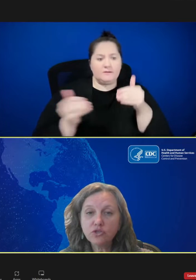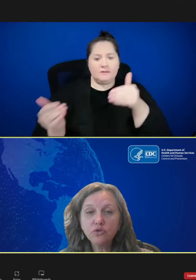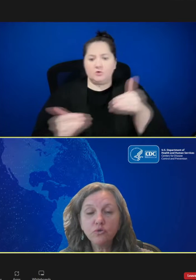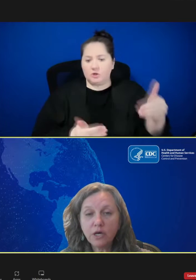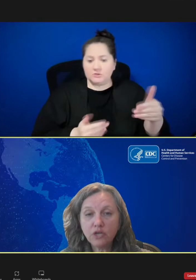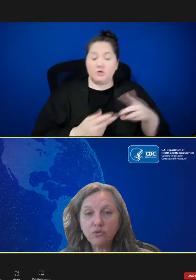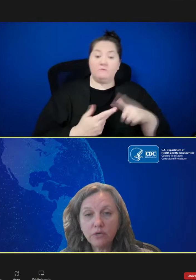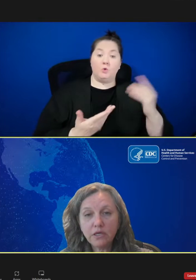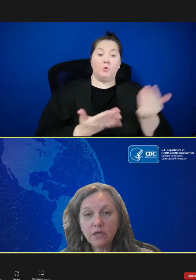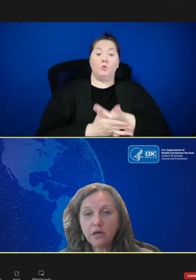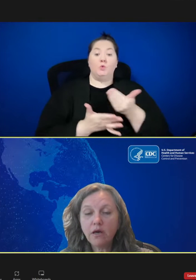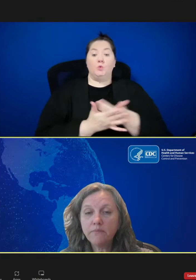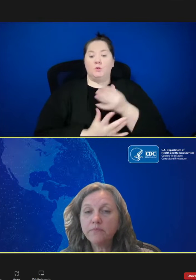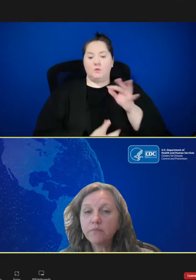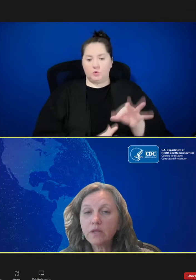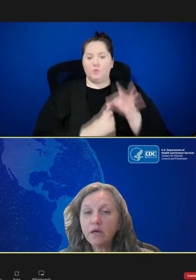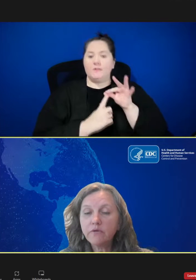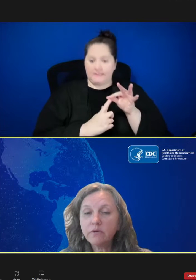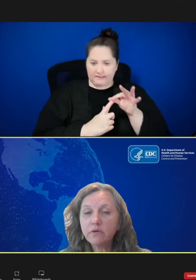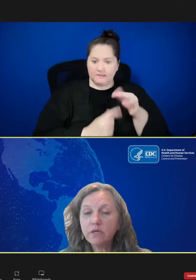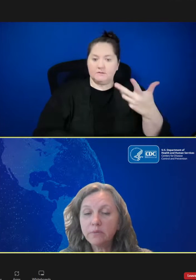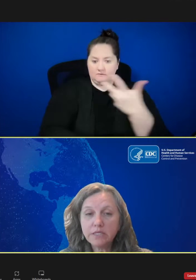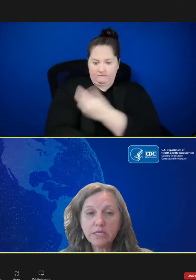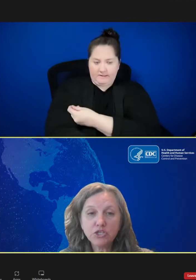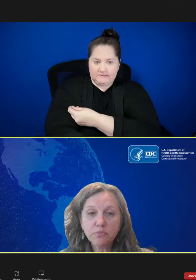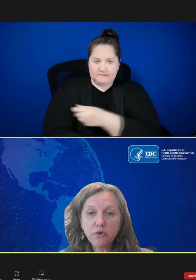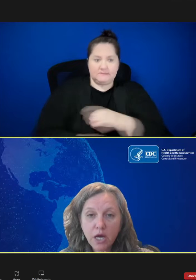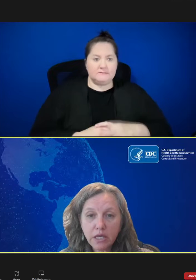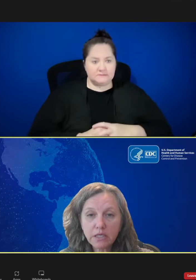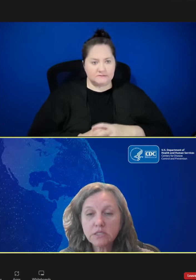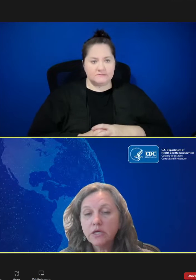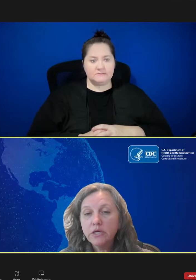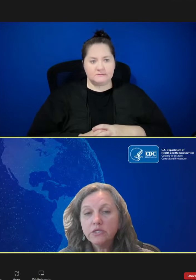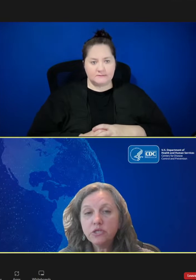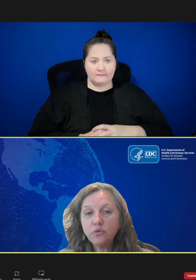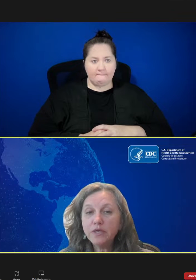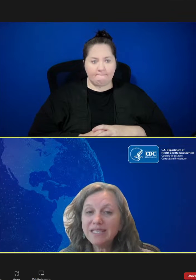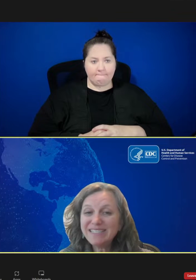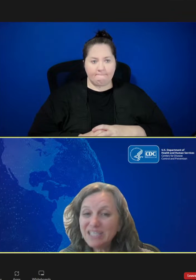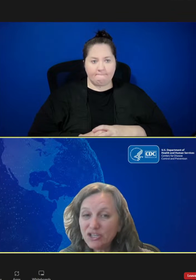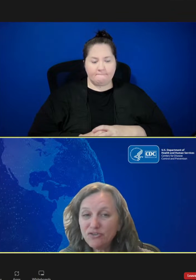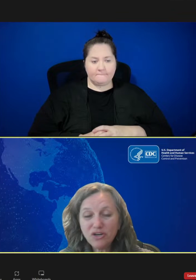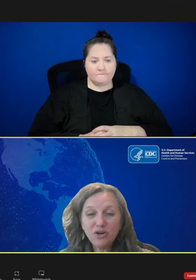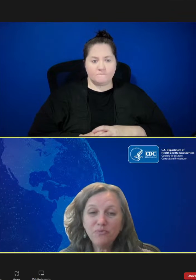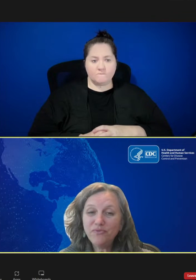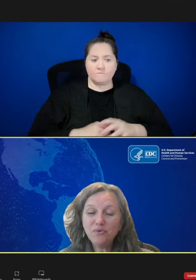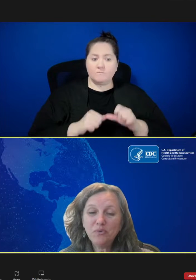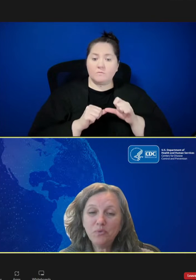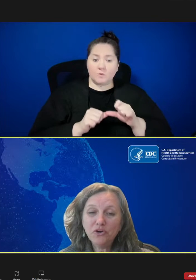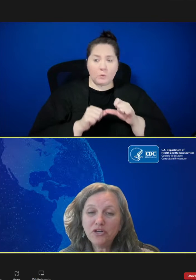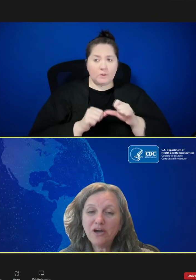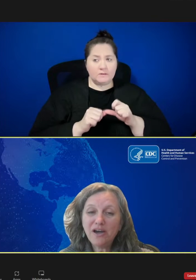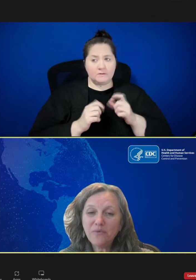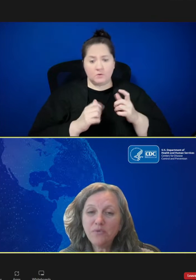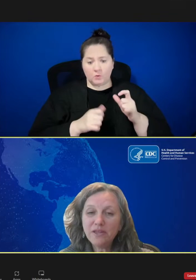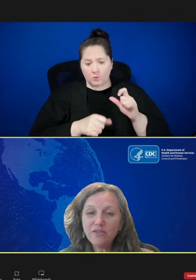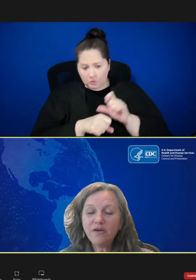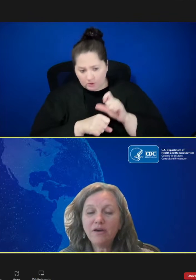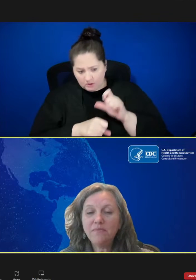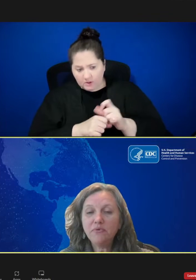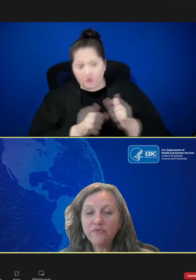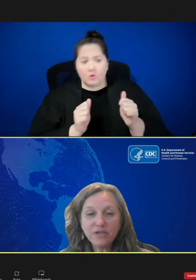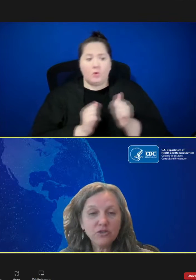new and unique immunization products. So, we continue to hopefully, work with professional